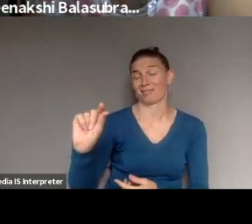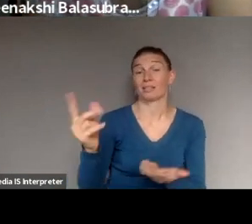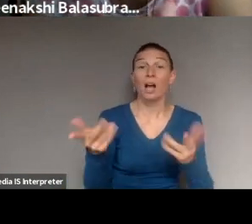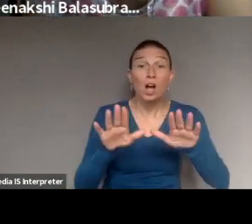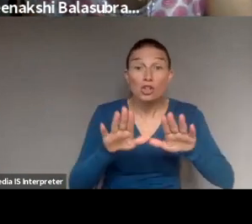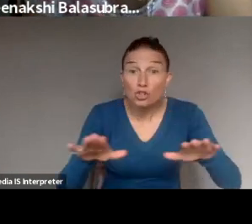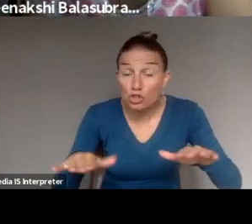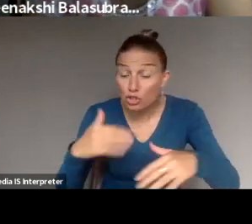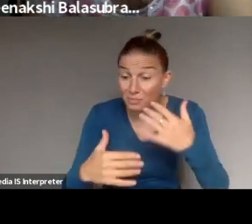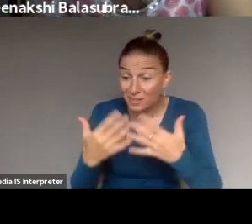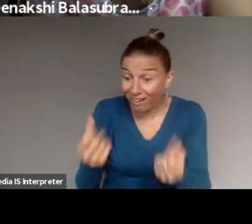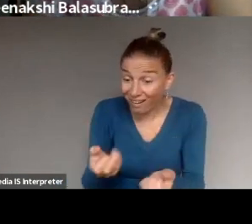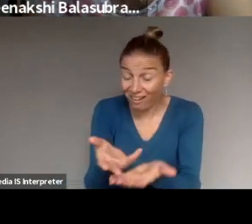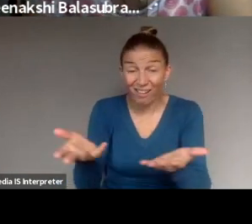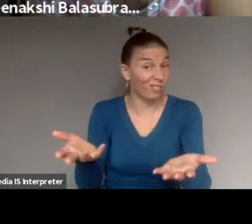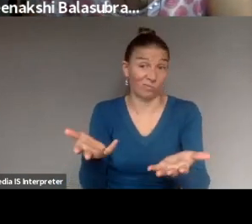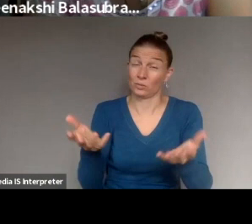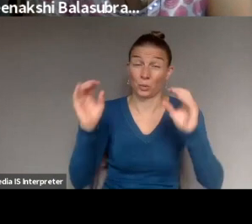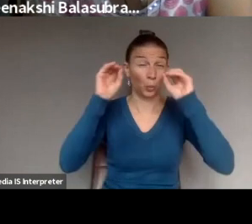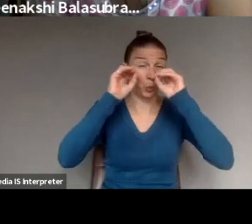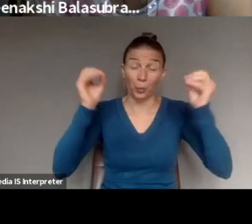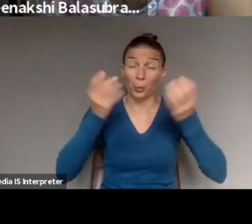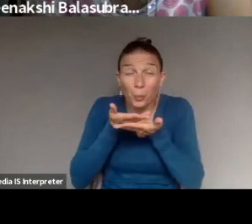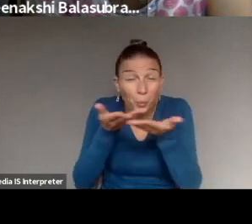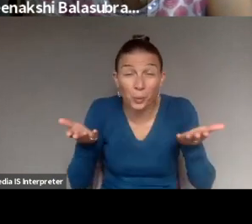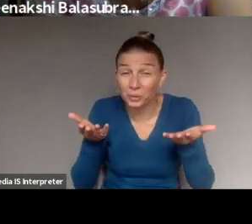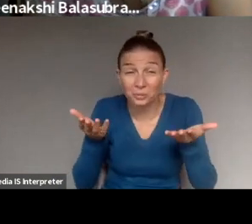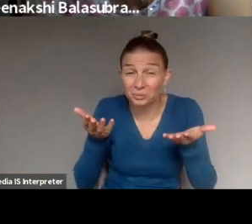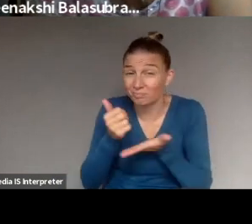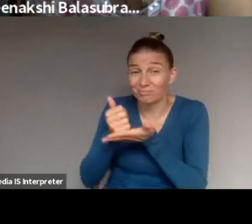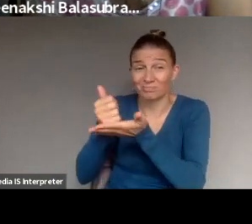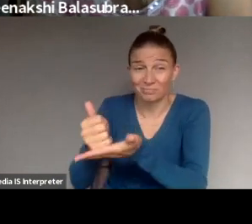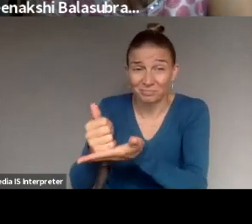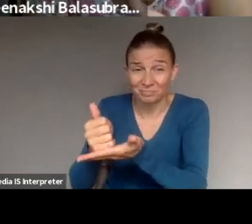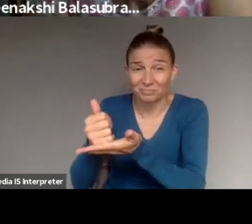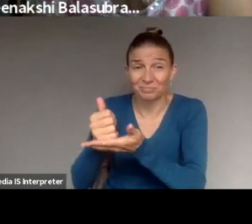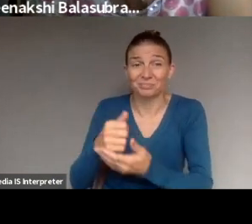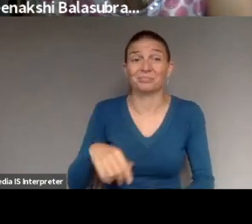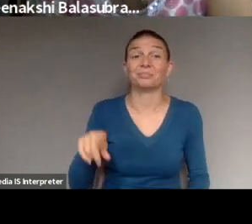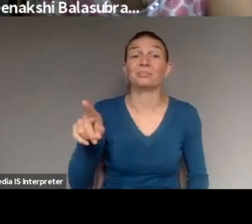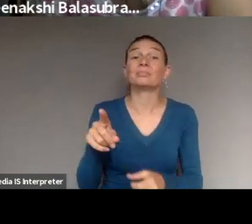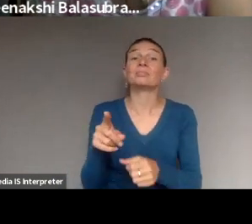And only 7,6% of working-aged population of persons with disabilities